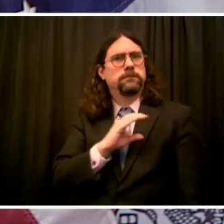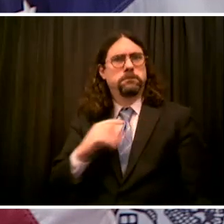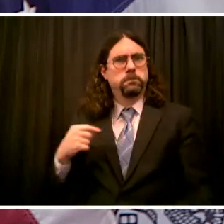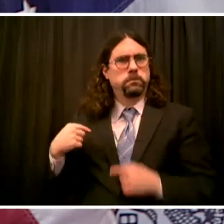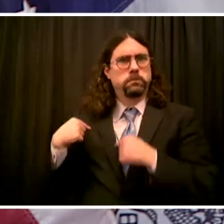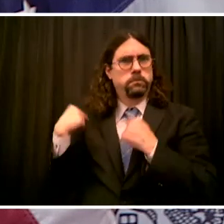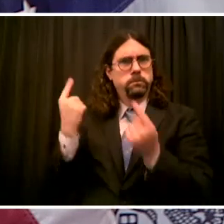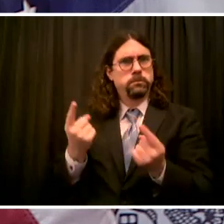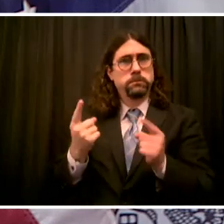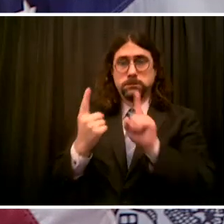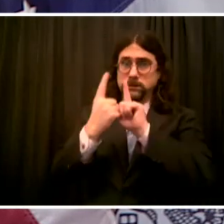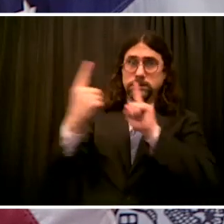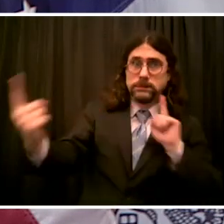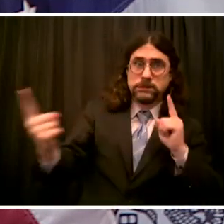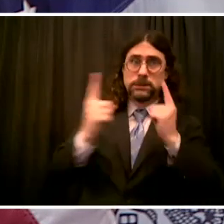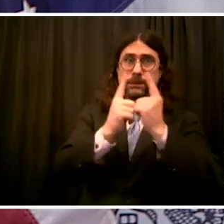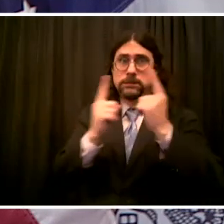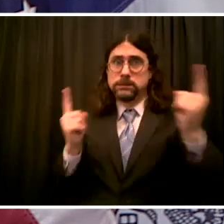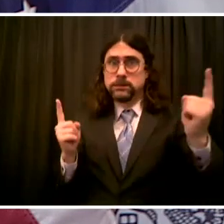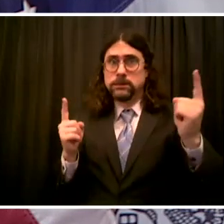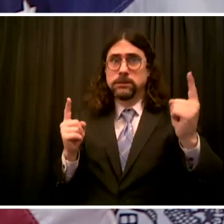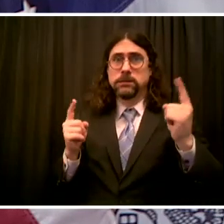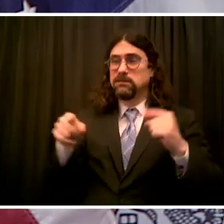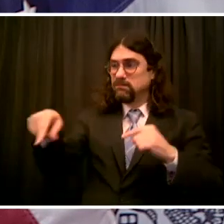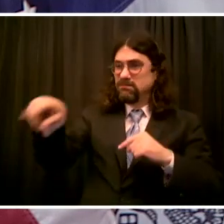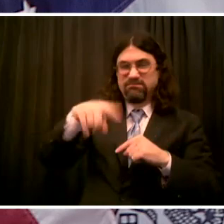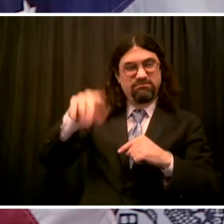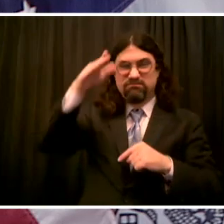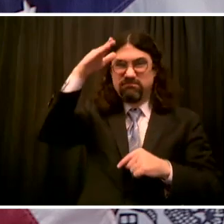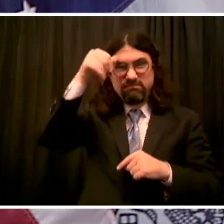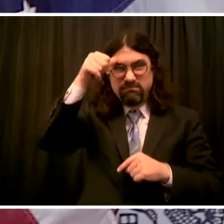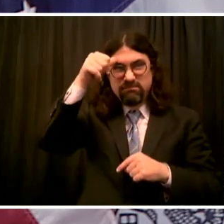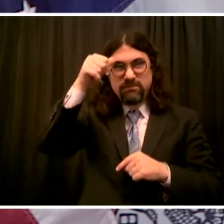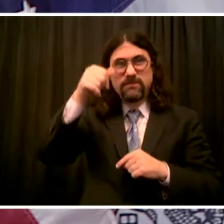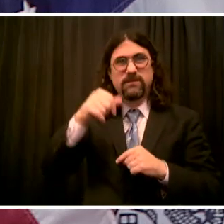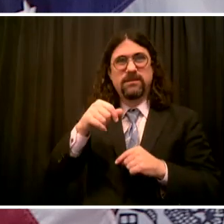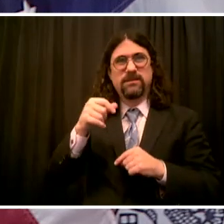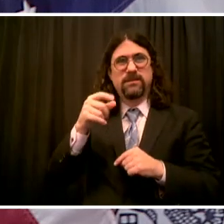LOOK AT THE